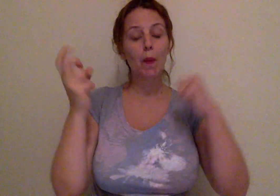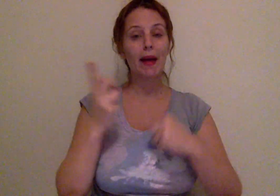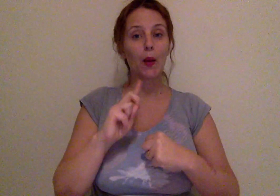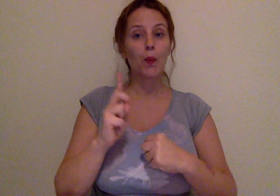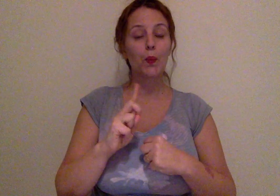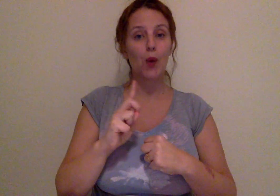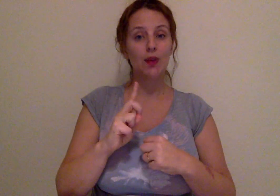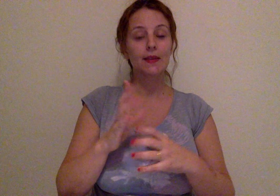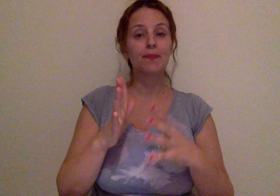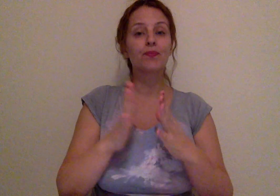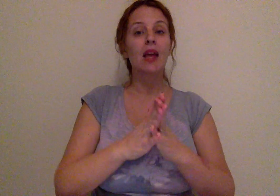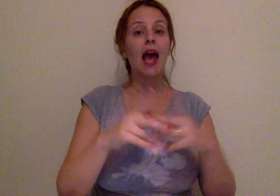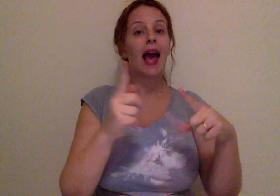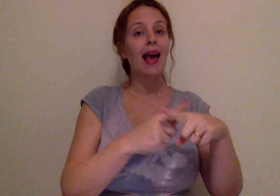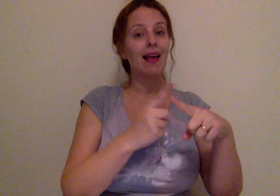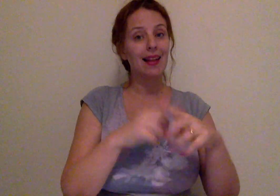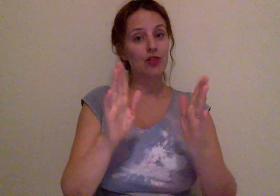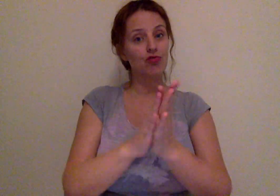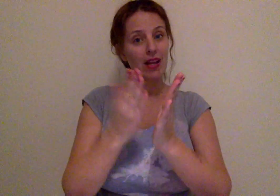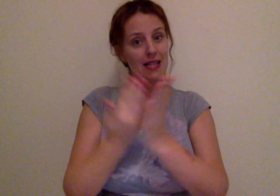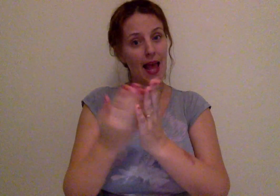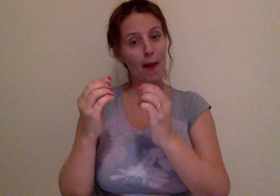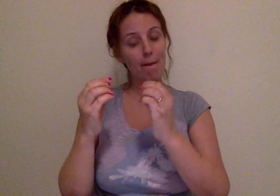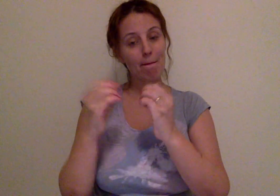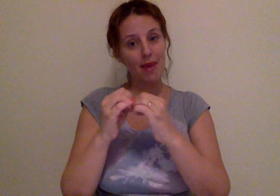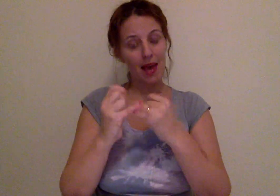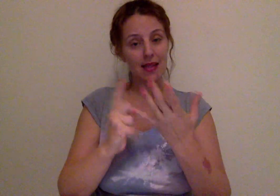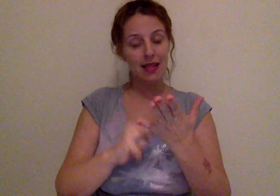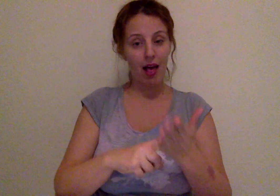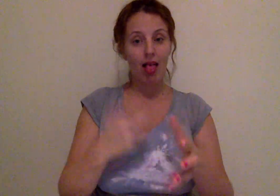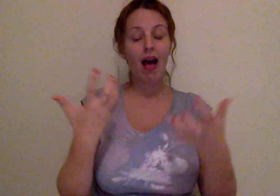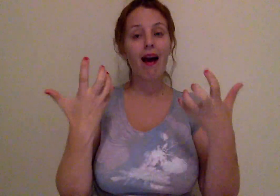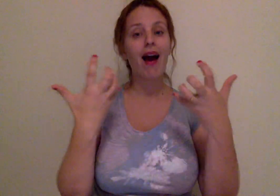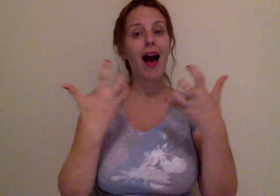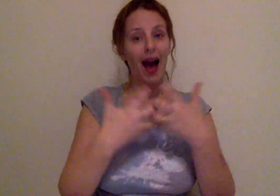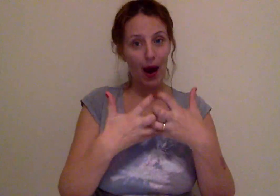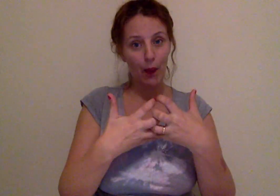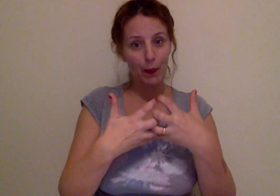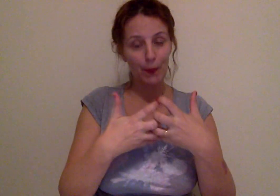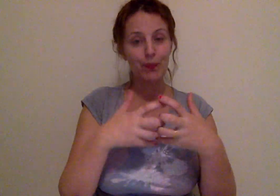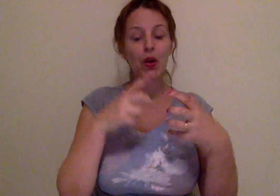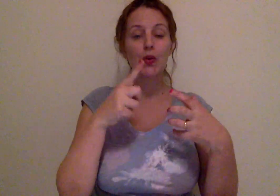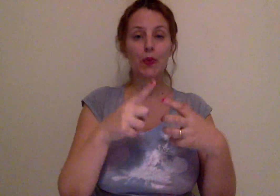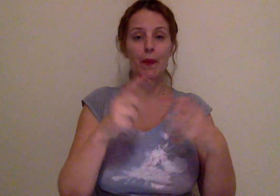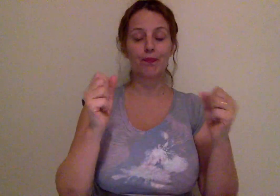The topic is how to translate English into BSL.